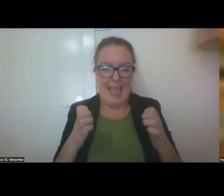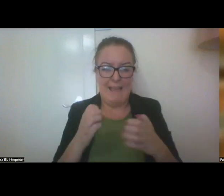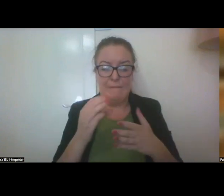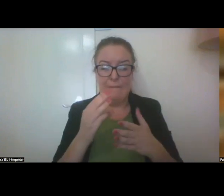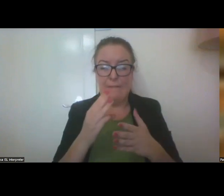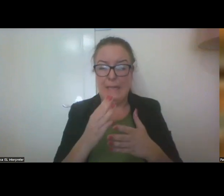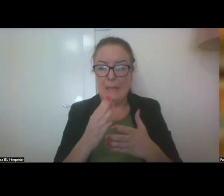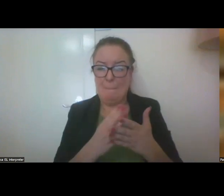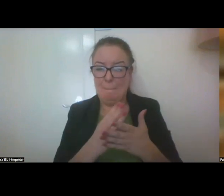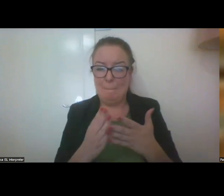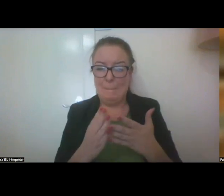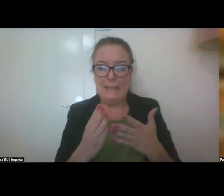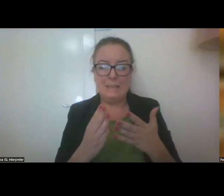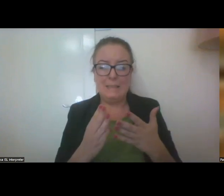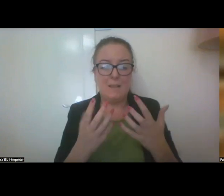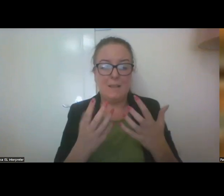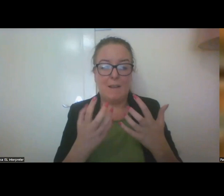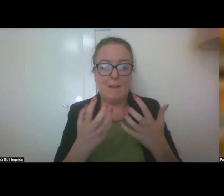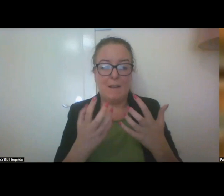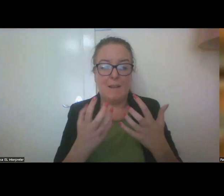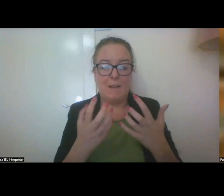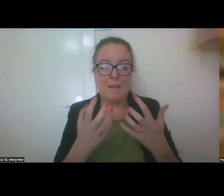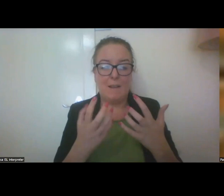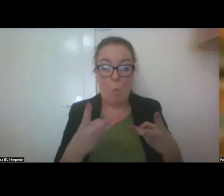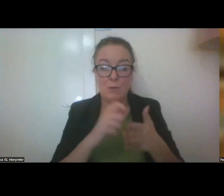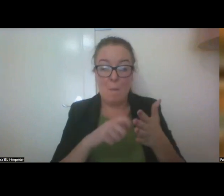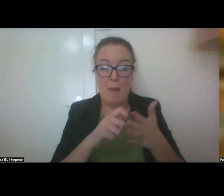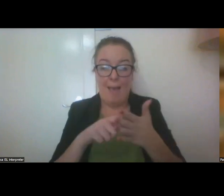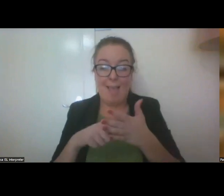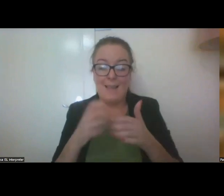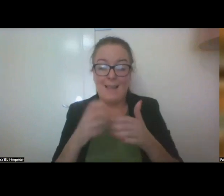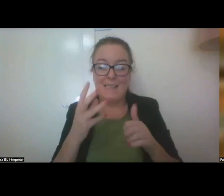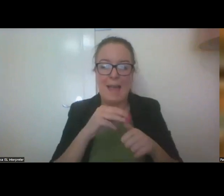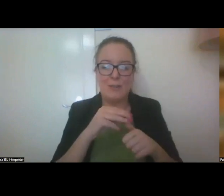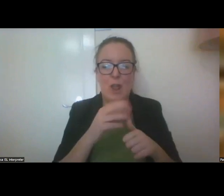in such specialist areas or unique areas sometimes can be a bit tricky.